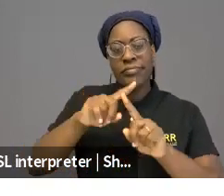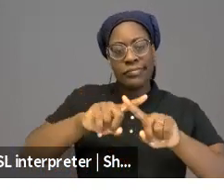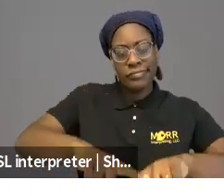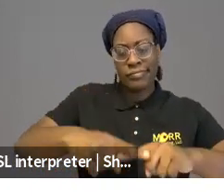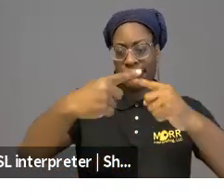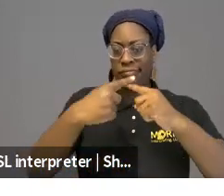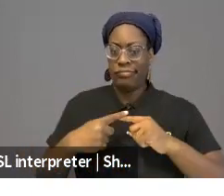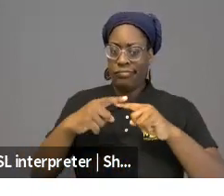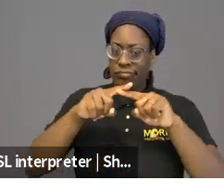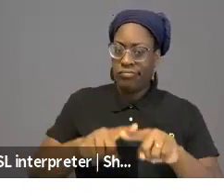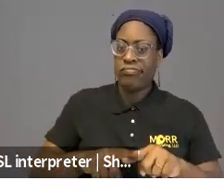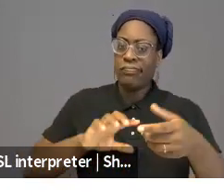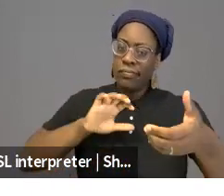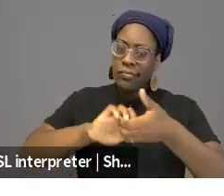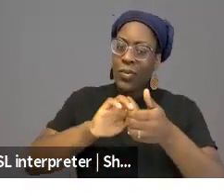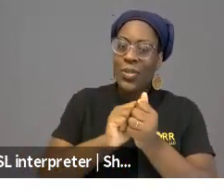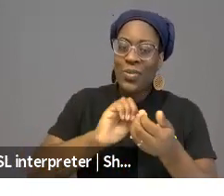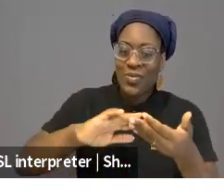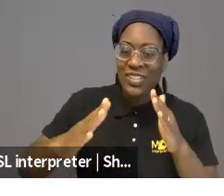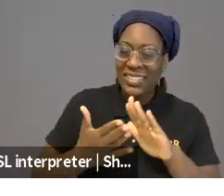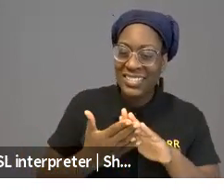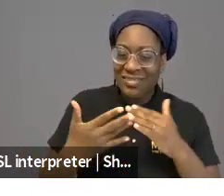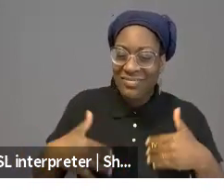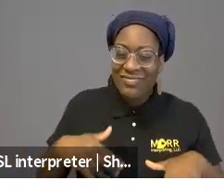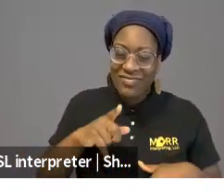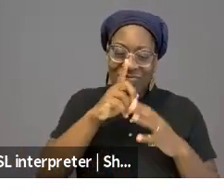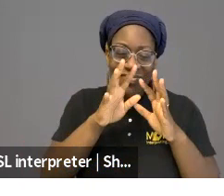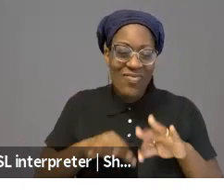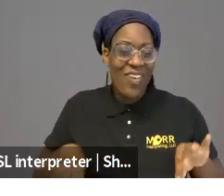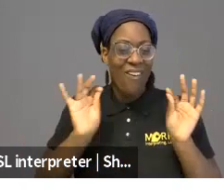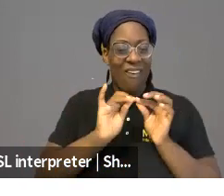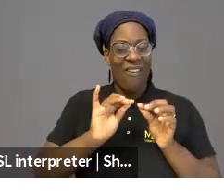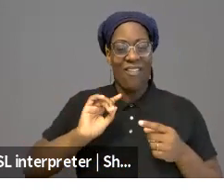feel are core writing center values and central to our work as writing center administrators.